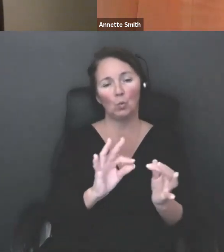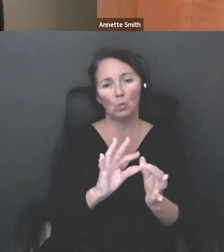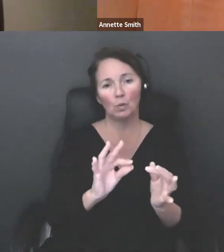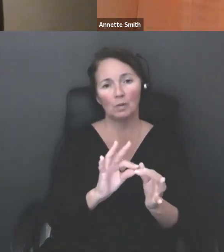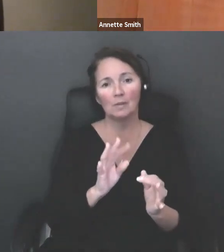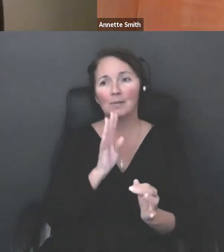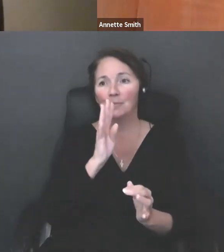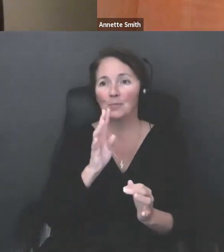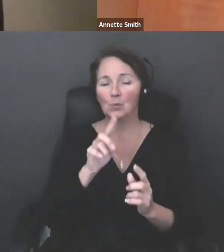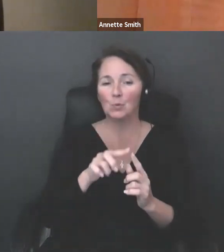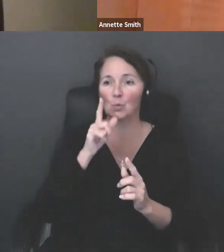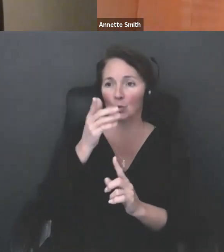I appreciate that part.